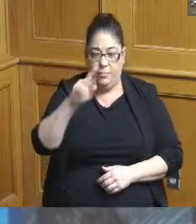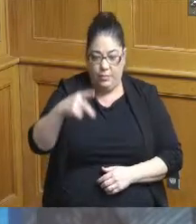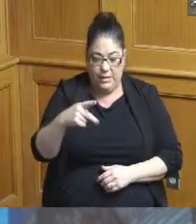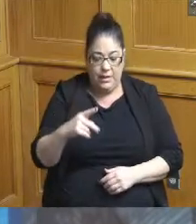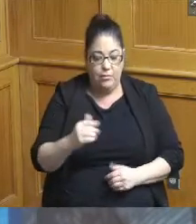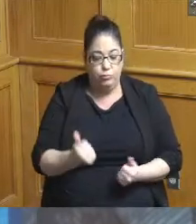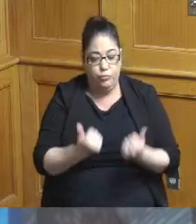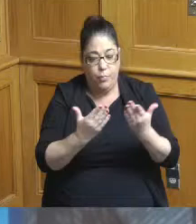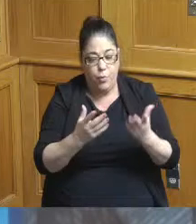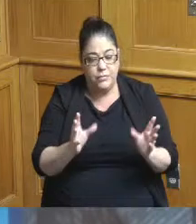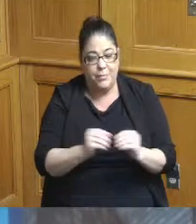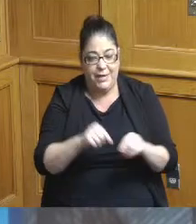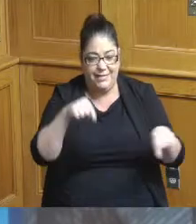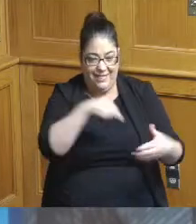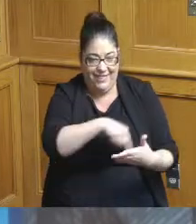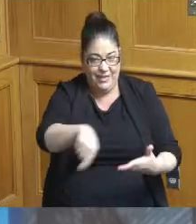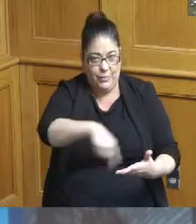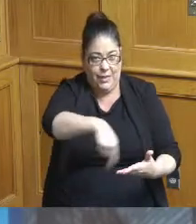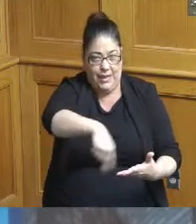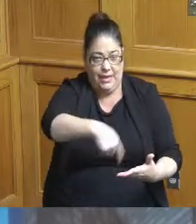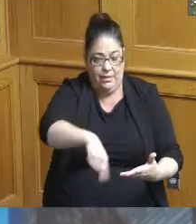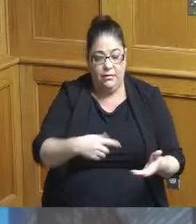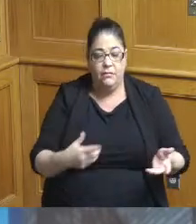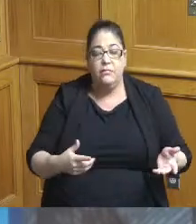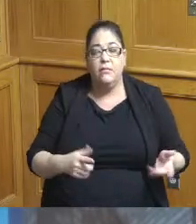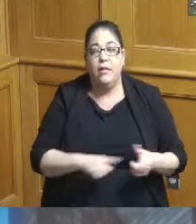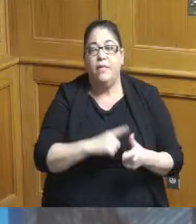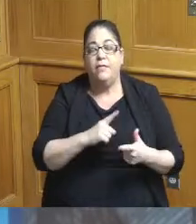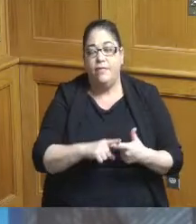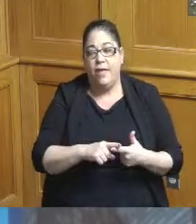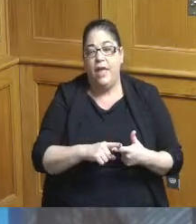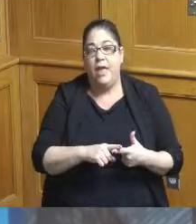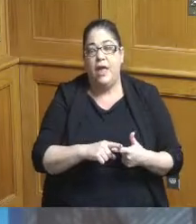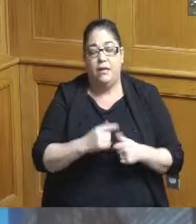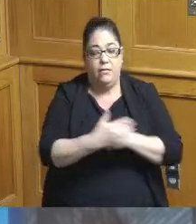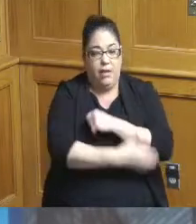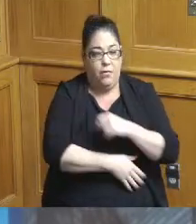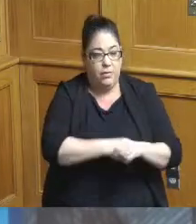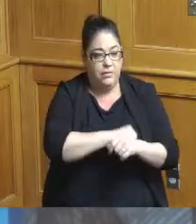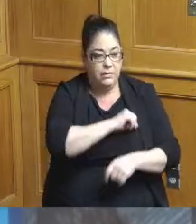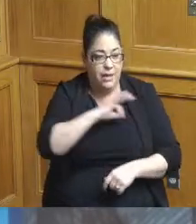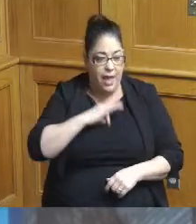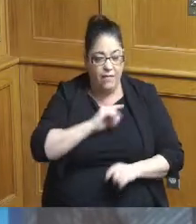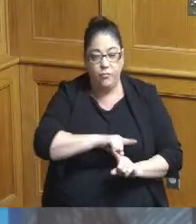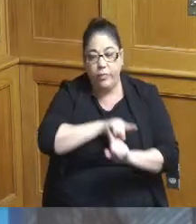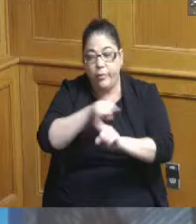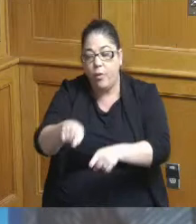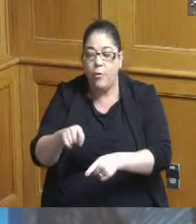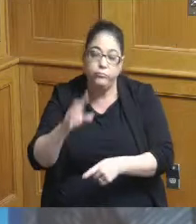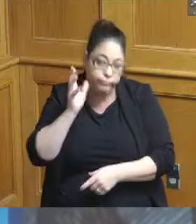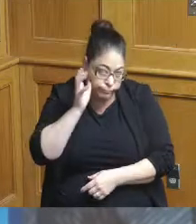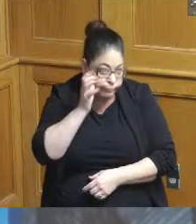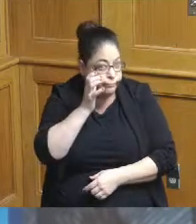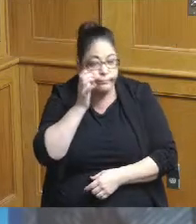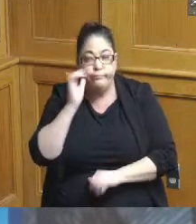is this week so the county staff would participate in that we will keep the Board apprised on on